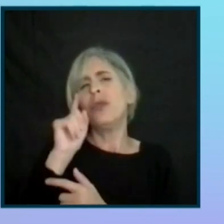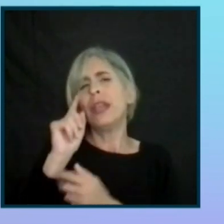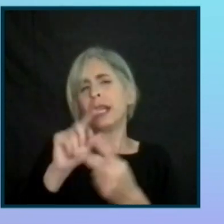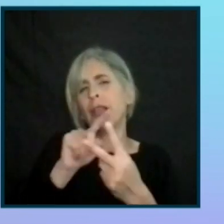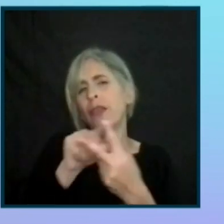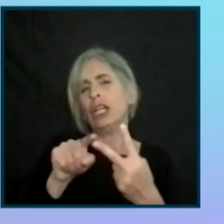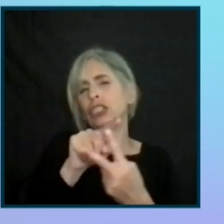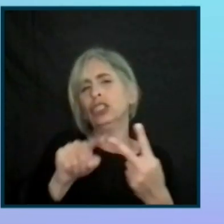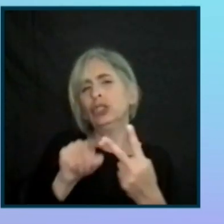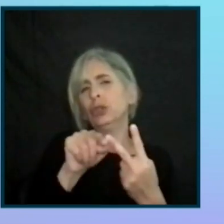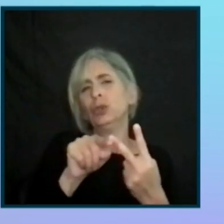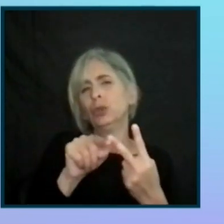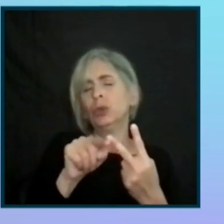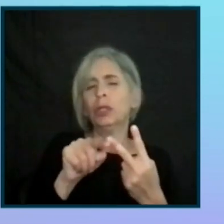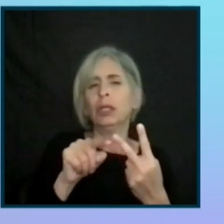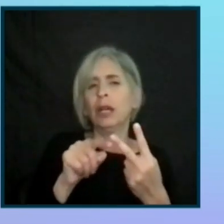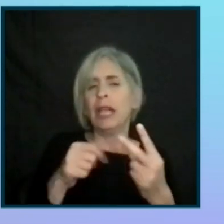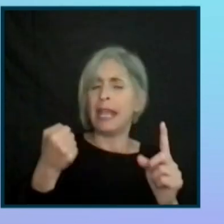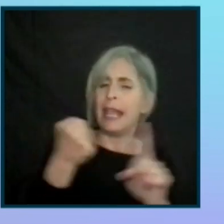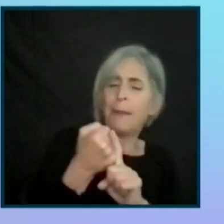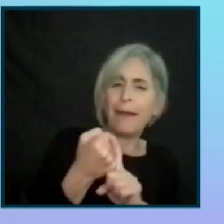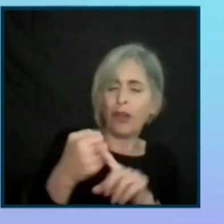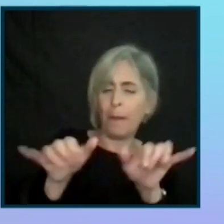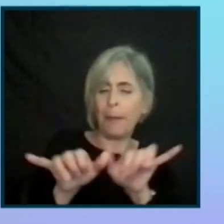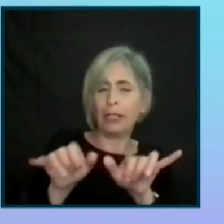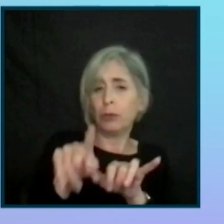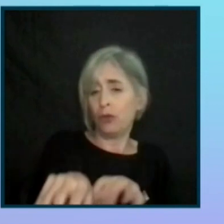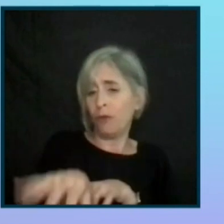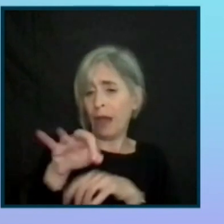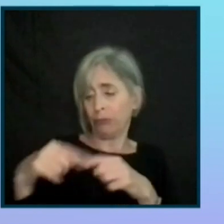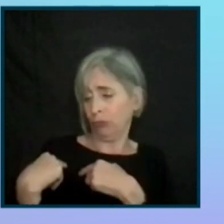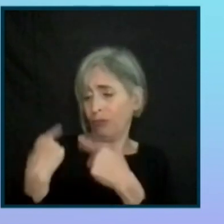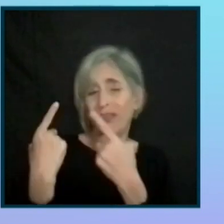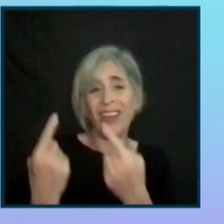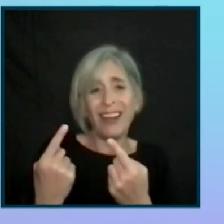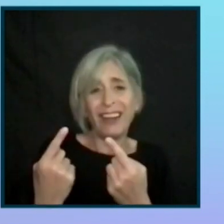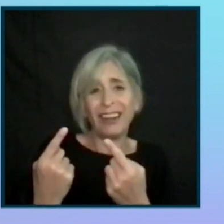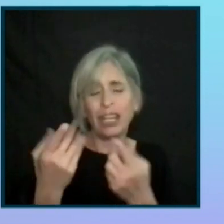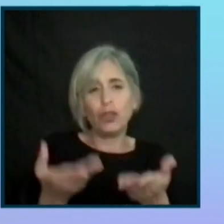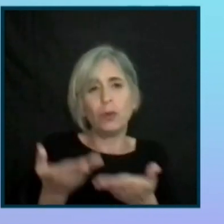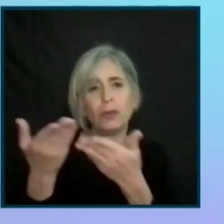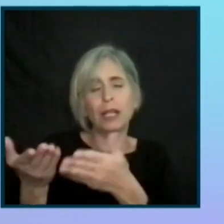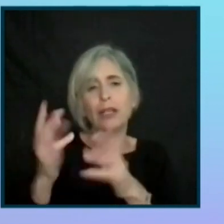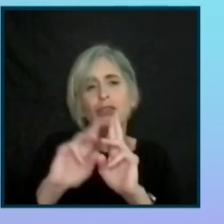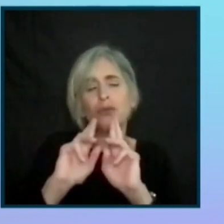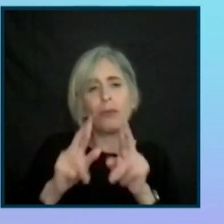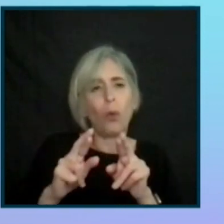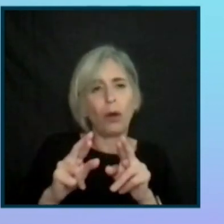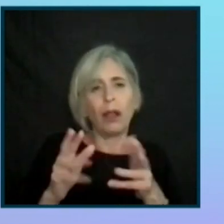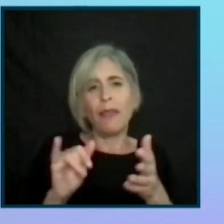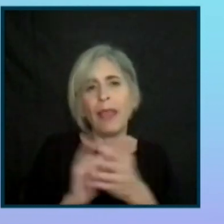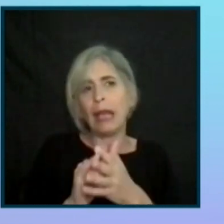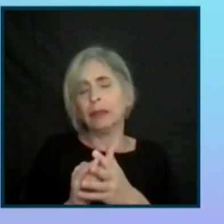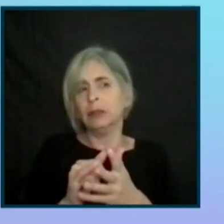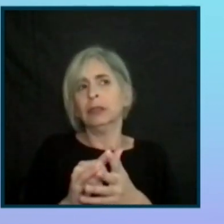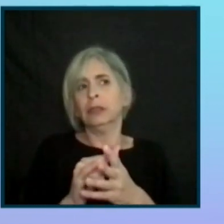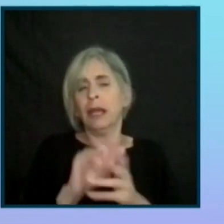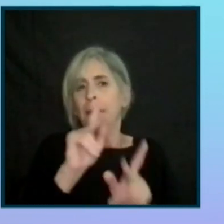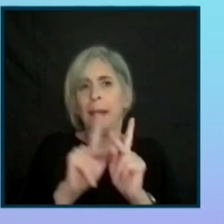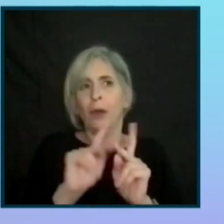three most impactful measurements you've found so far that you present in your reports that really get people to pay attention?